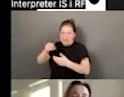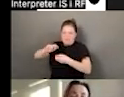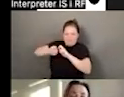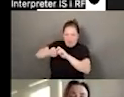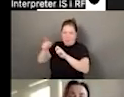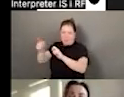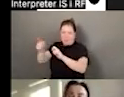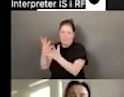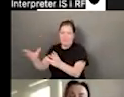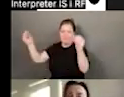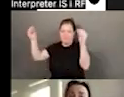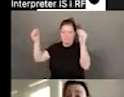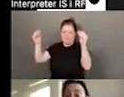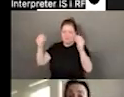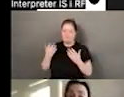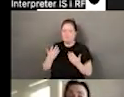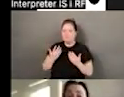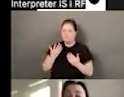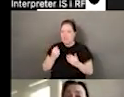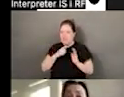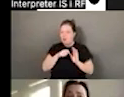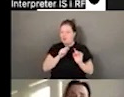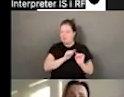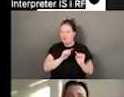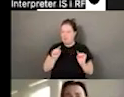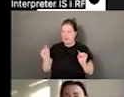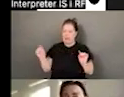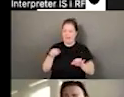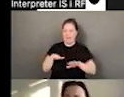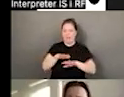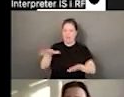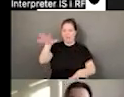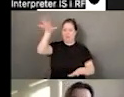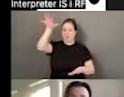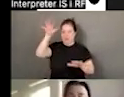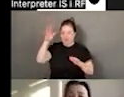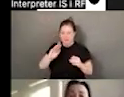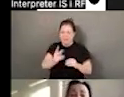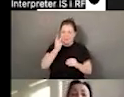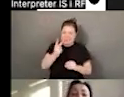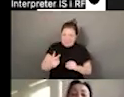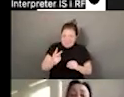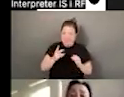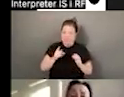out there that seem to be a little bit fluffy, if you will. They're not concrete or you don't really see what the result will be.